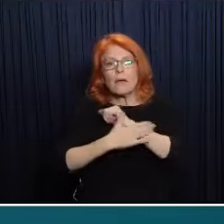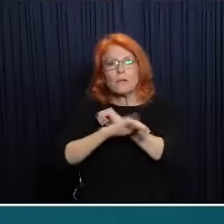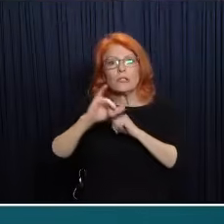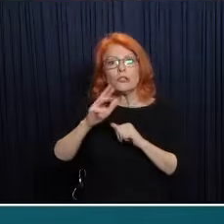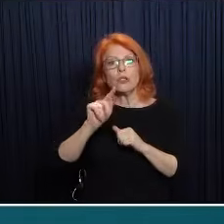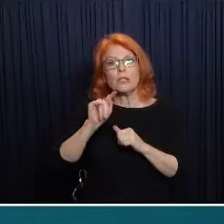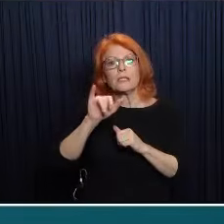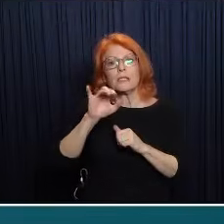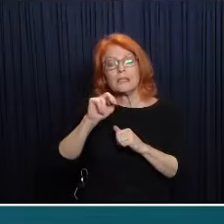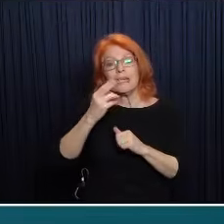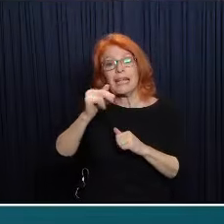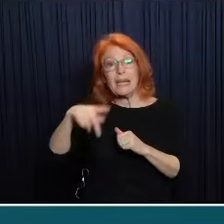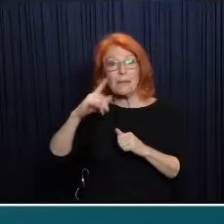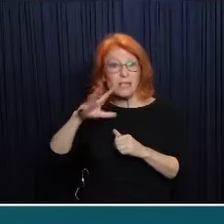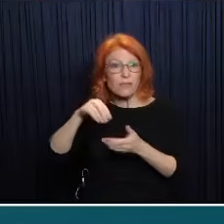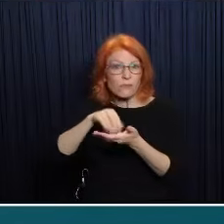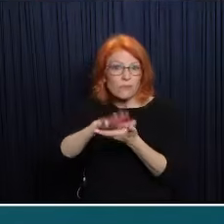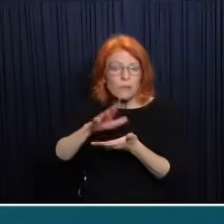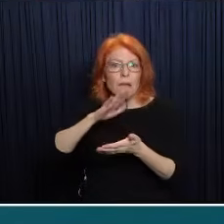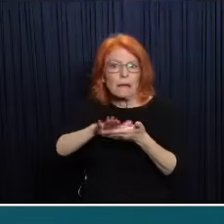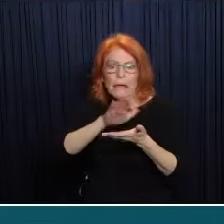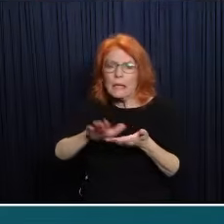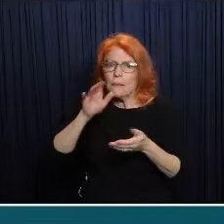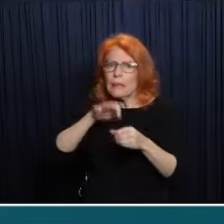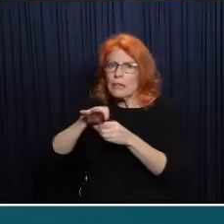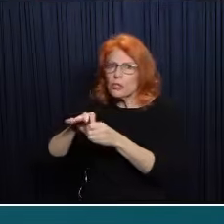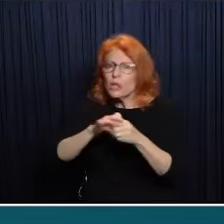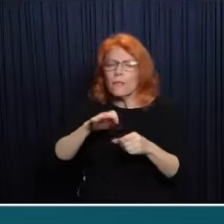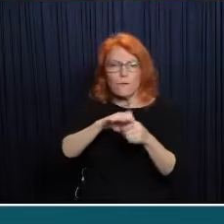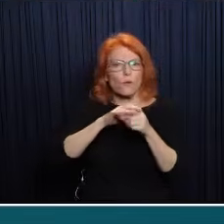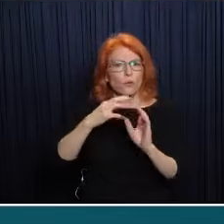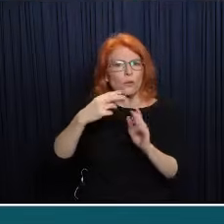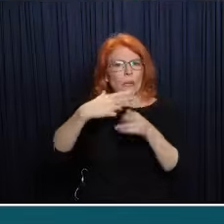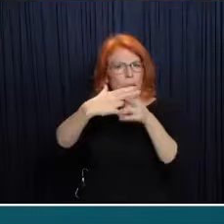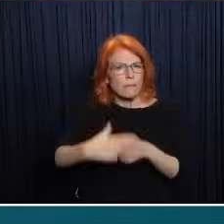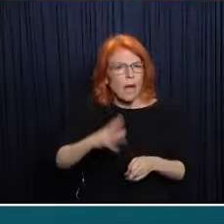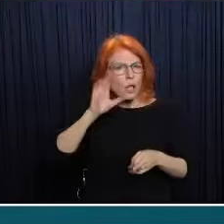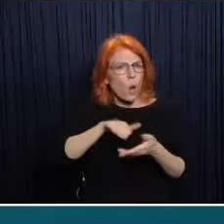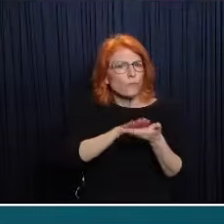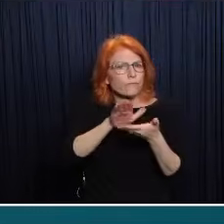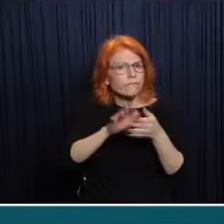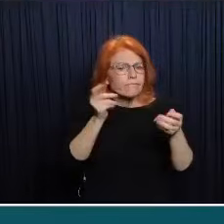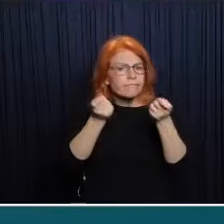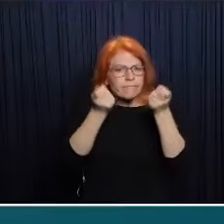WE PASSED THOSE BILLS. IT IS ONLY AS GOOD AS BEING